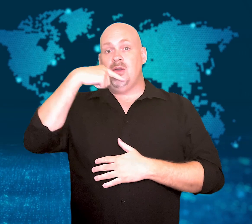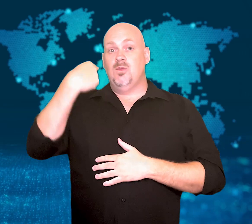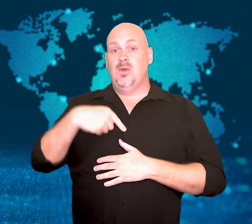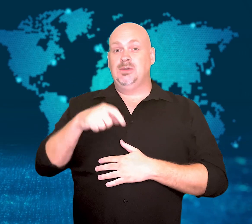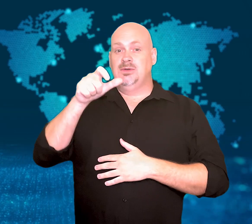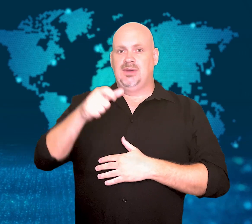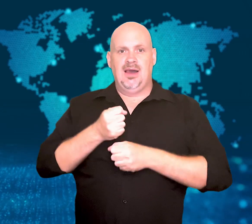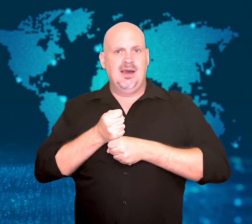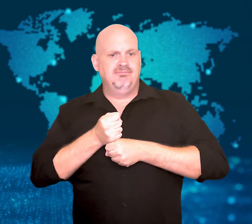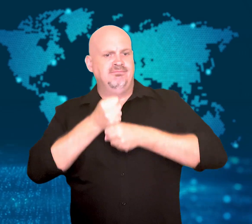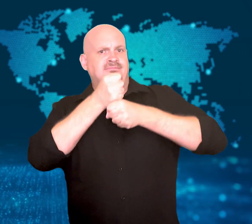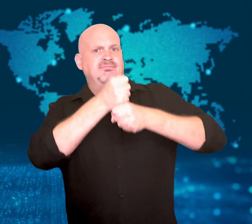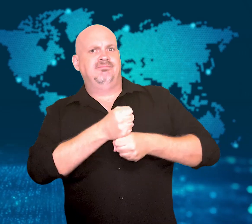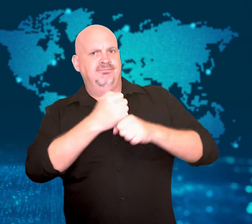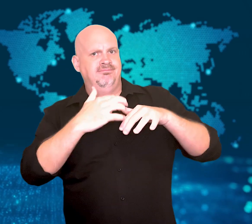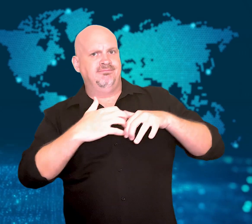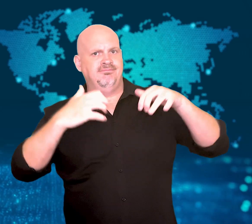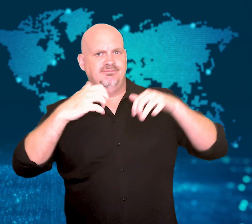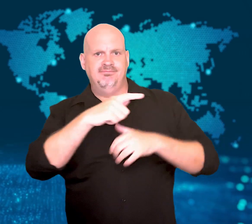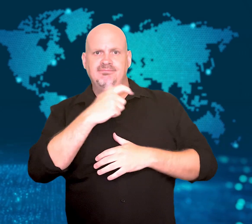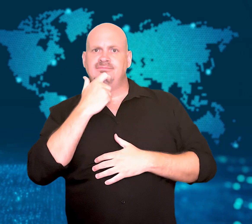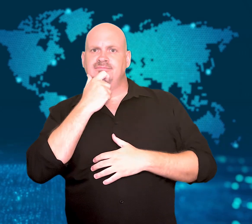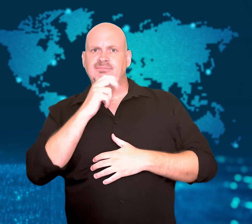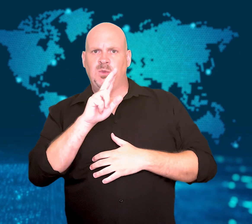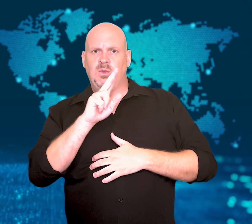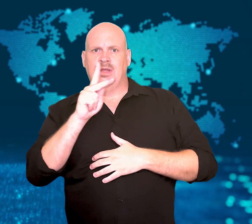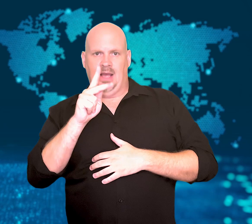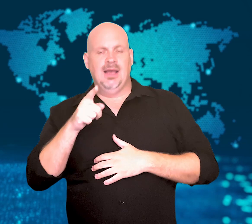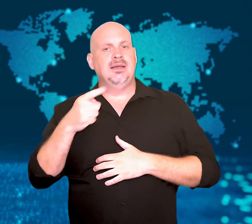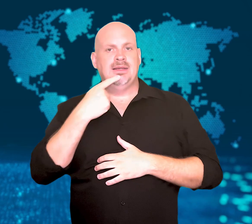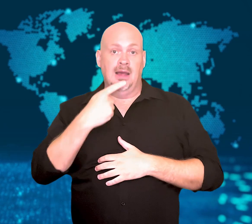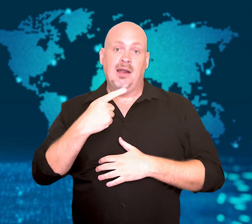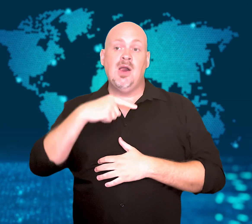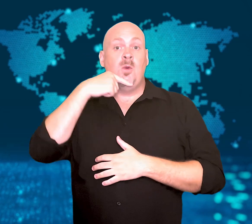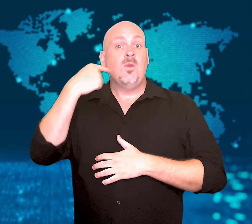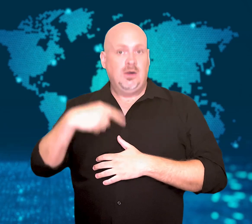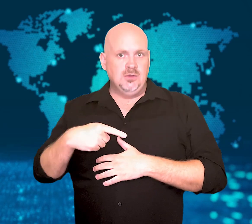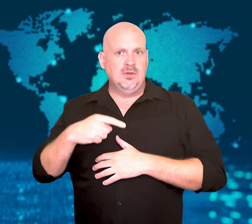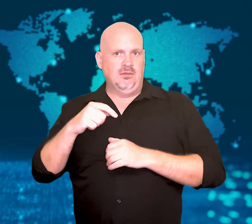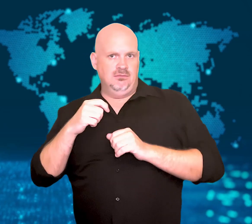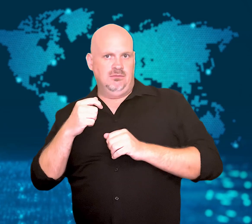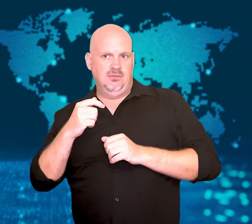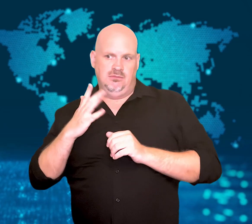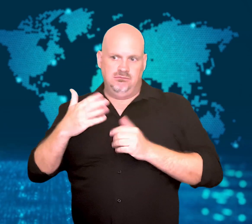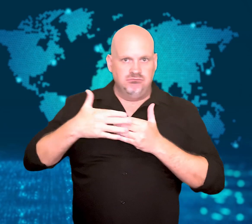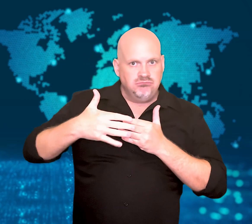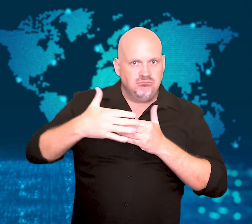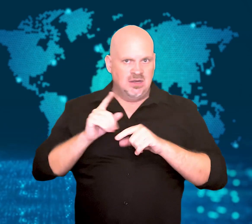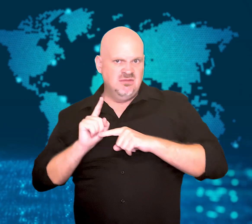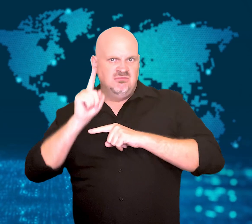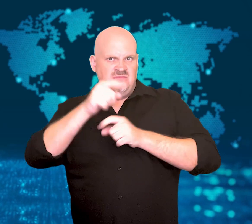A Russian ambassador to the UK says his country will not use tactical nuclear weapons